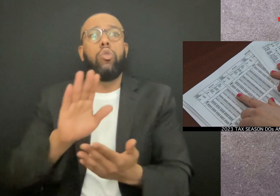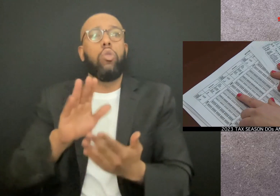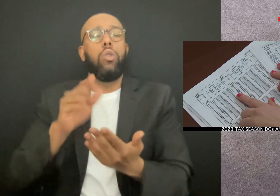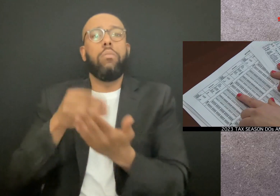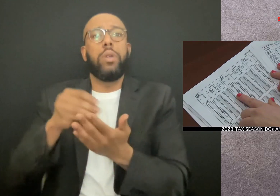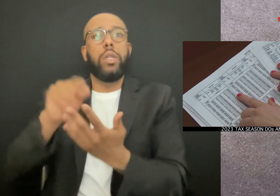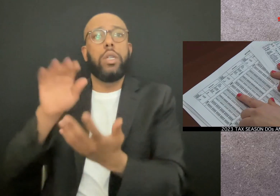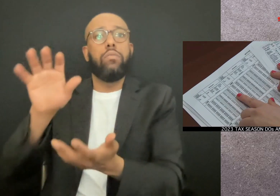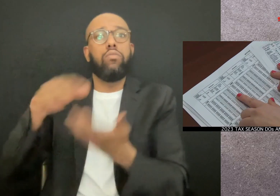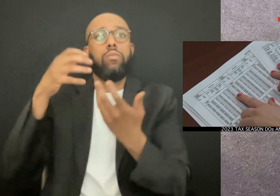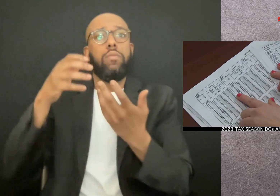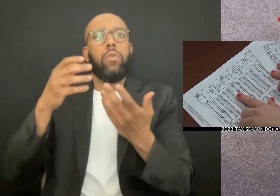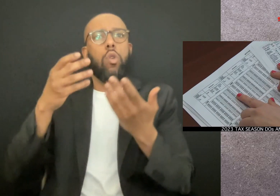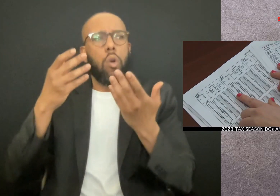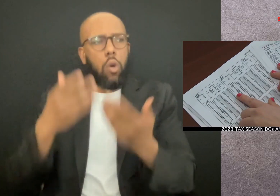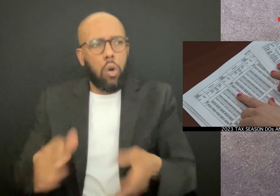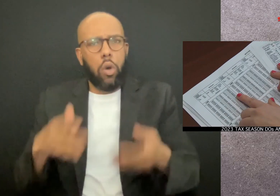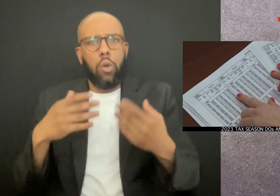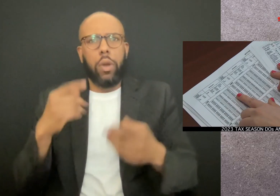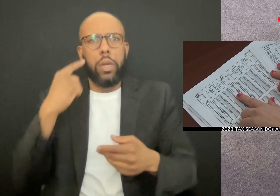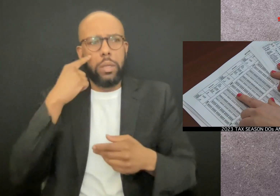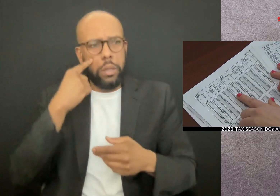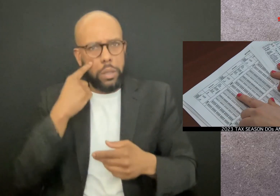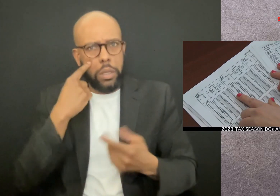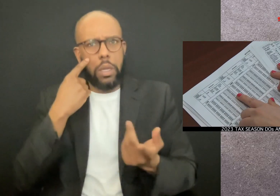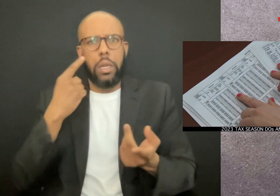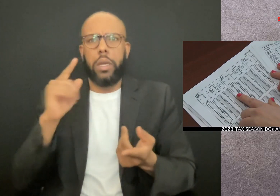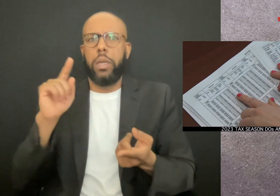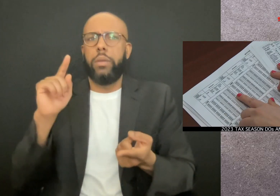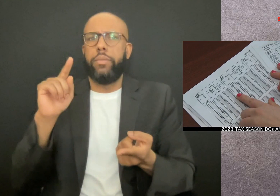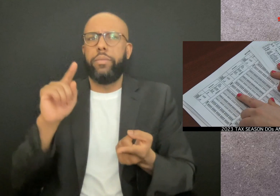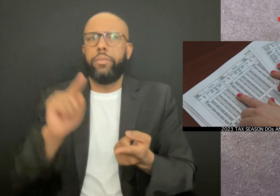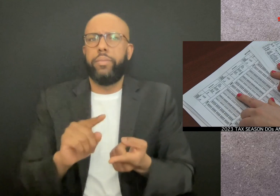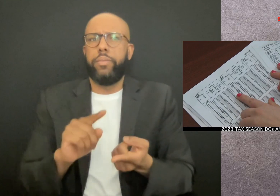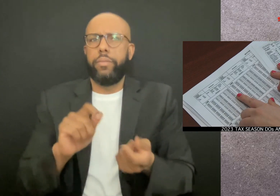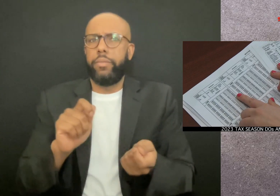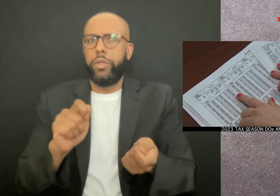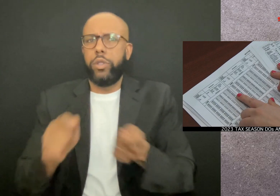people filing their returns are already seeing significant changes this year